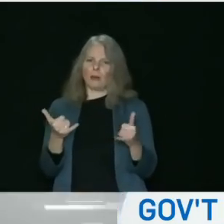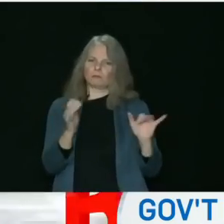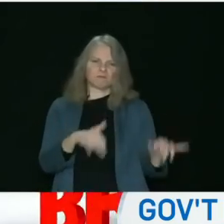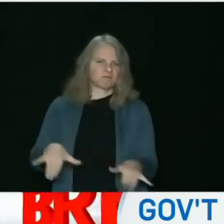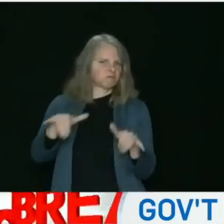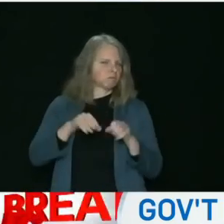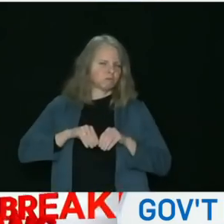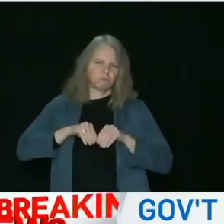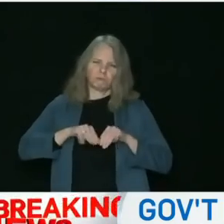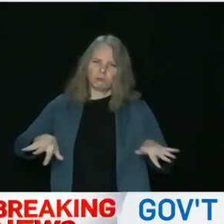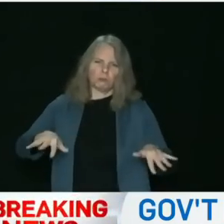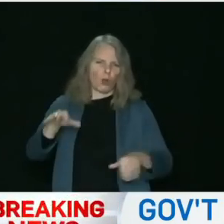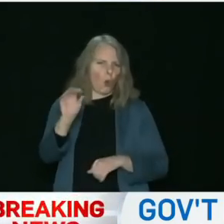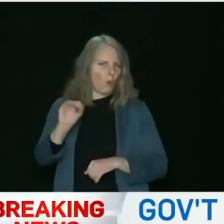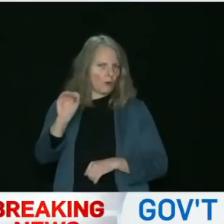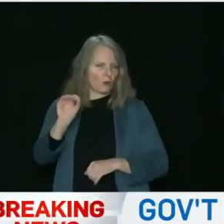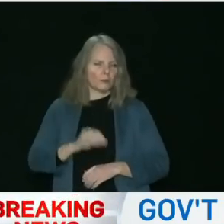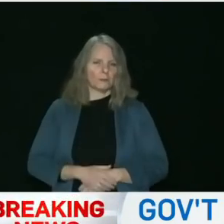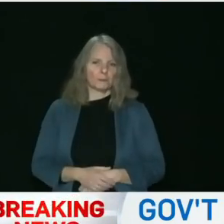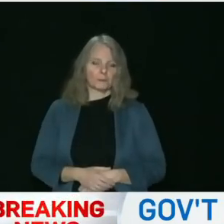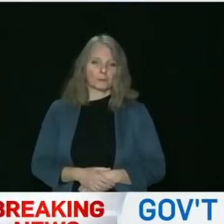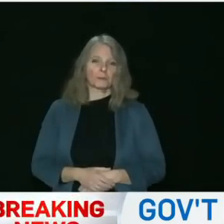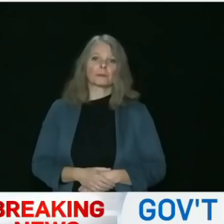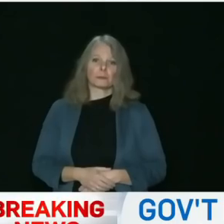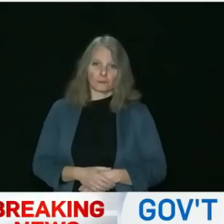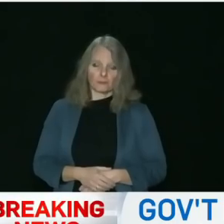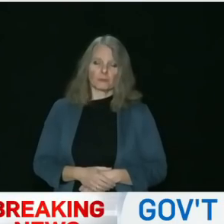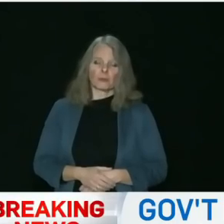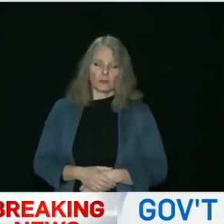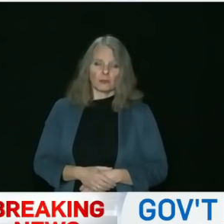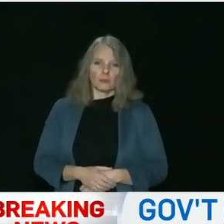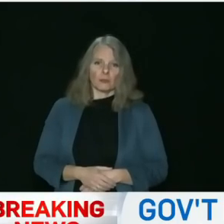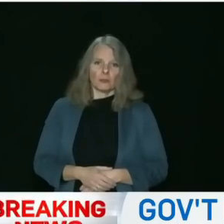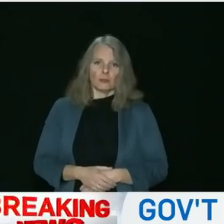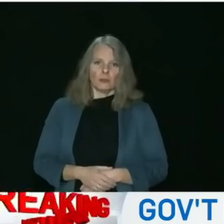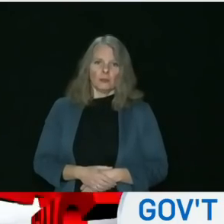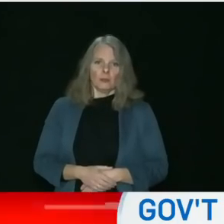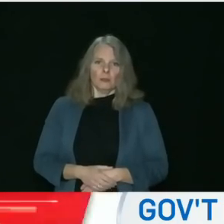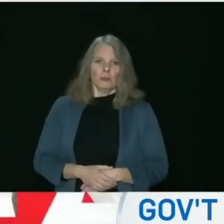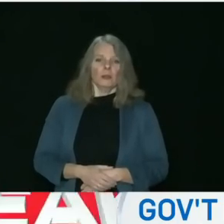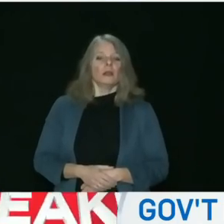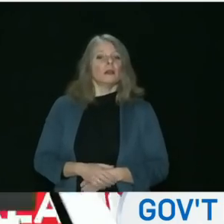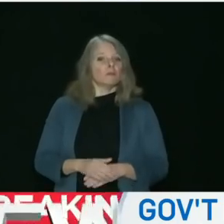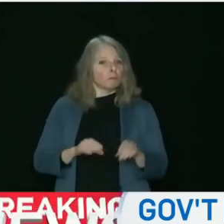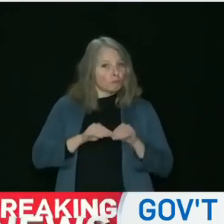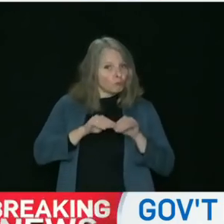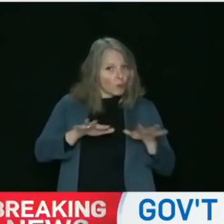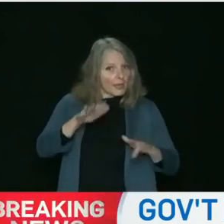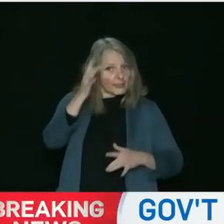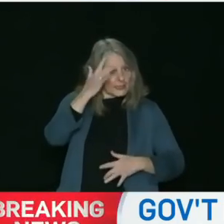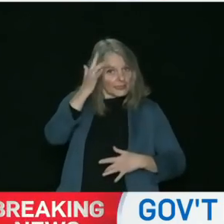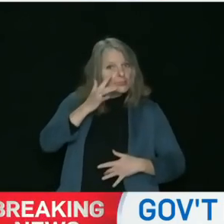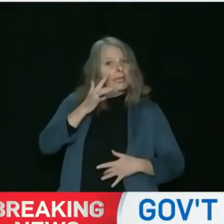CERTAIN SMALLER JURISDICTIONS, THE INCREASED CASES DUE TO OMICRON IS GENERALIZED